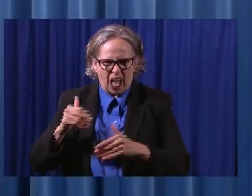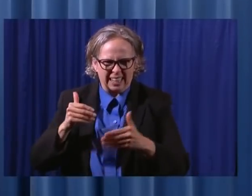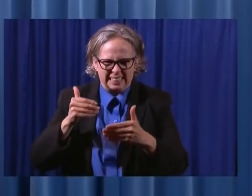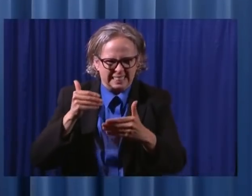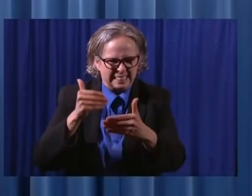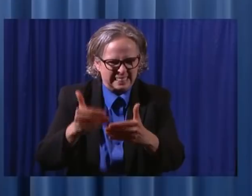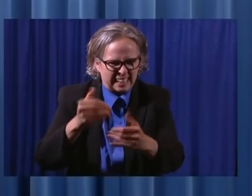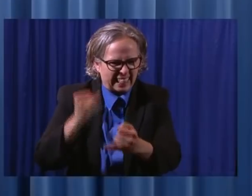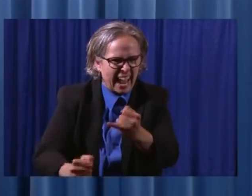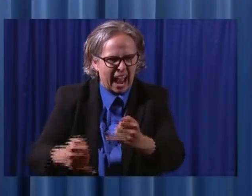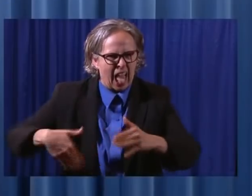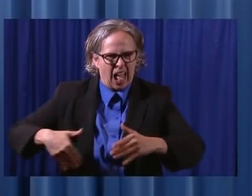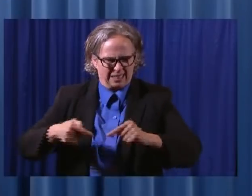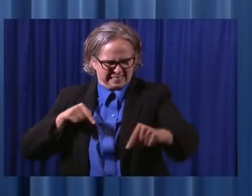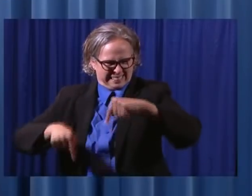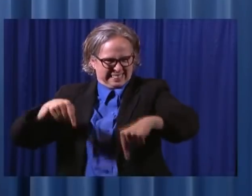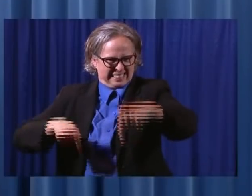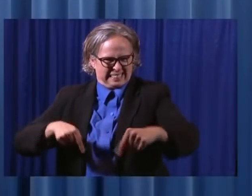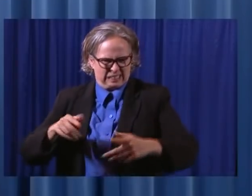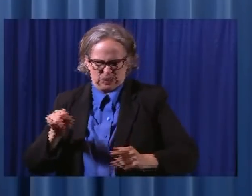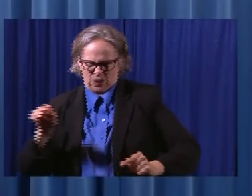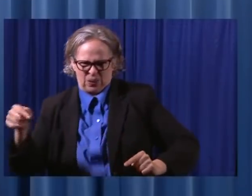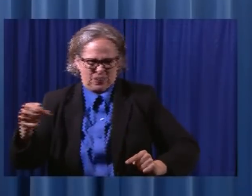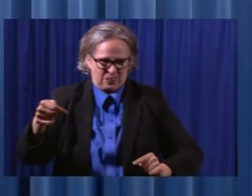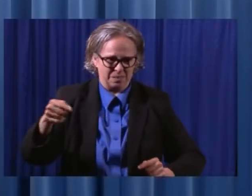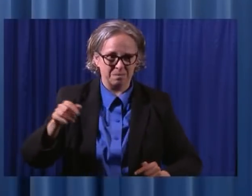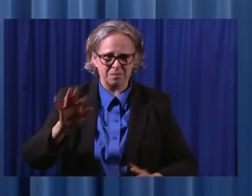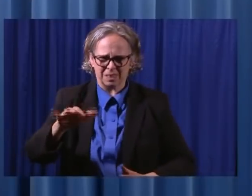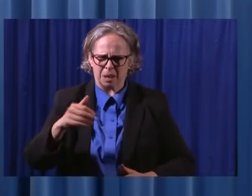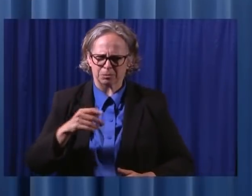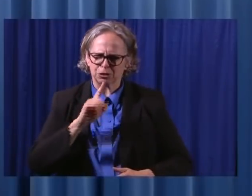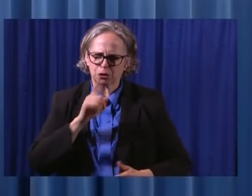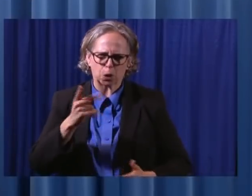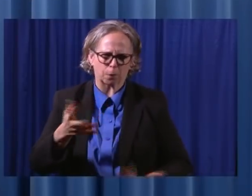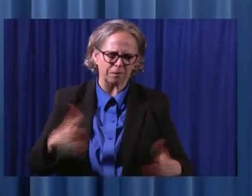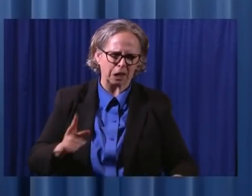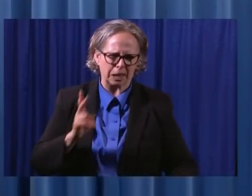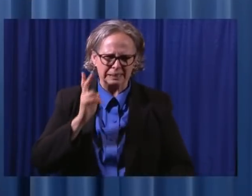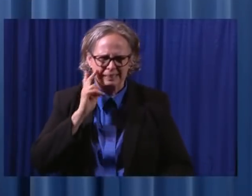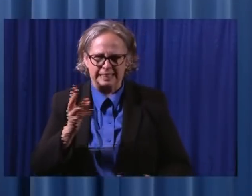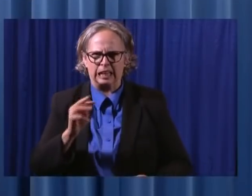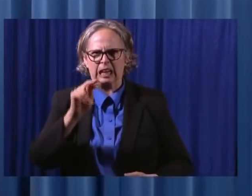I'M NOT SURE WHICH ONE WE ARE IN, BUT IT IS STILL FAIRLY EARLY.